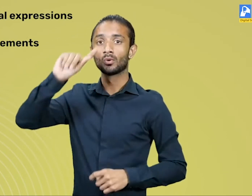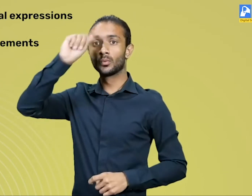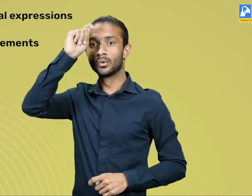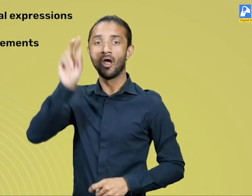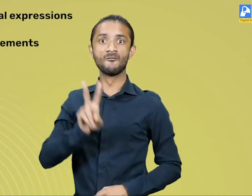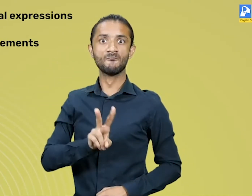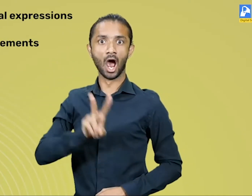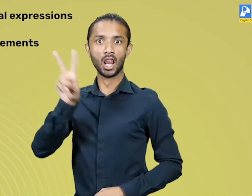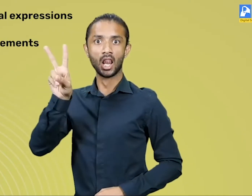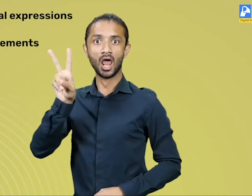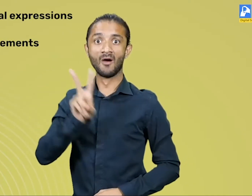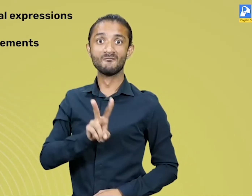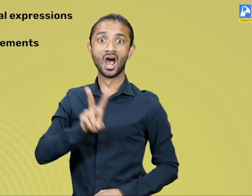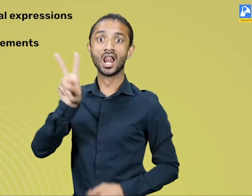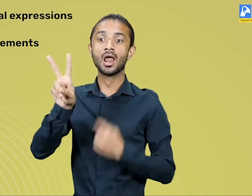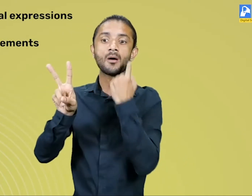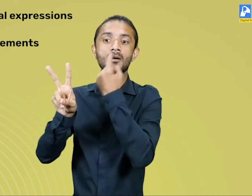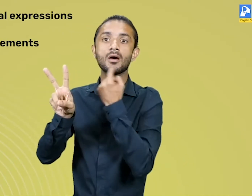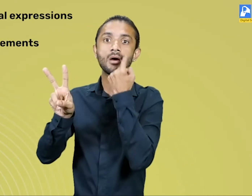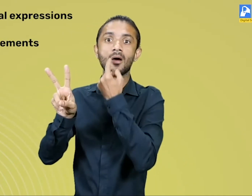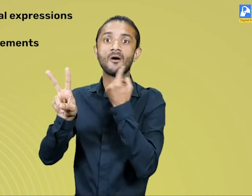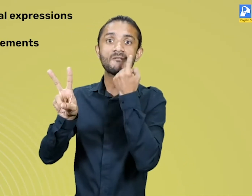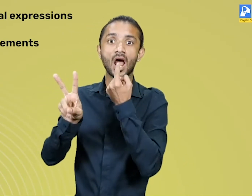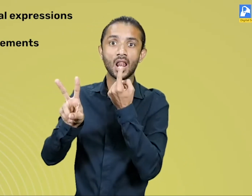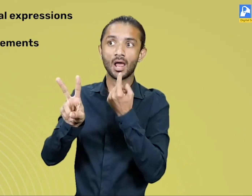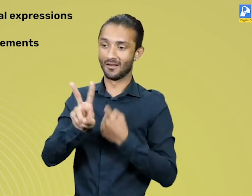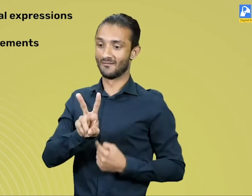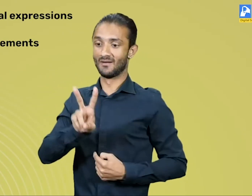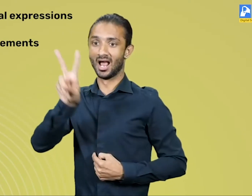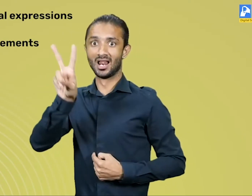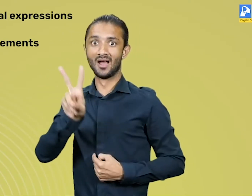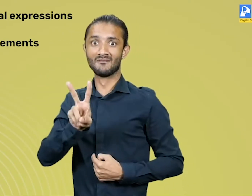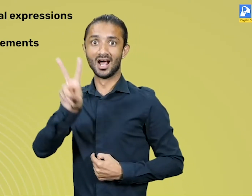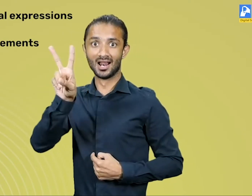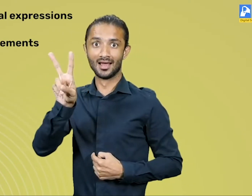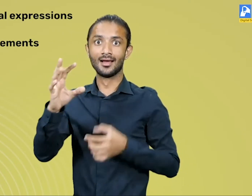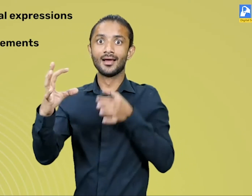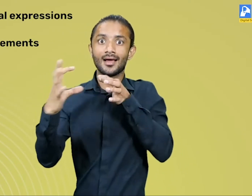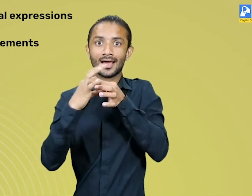Similarly, The English word 'VALUE' can be mouthing while making the sign.